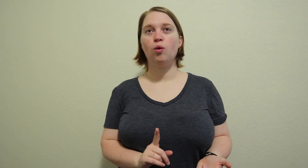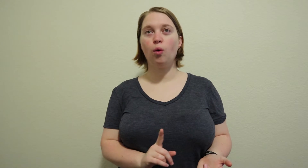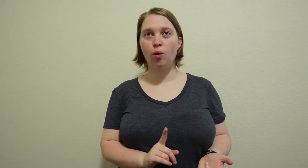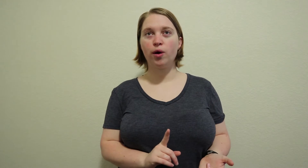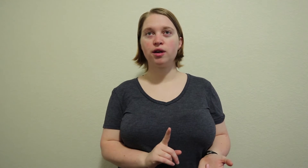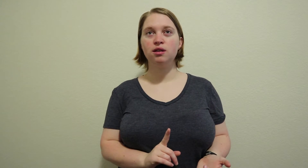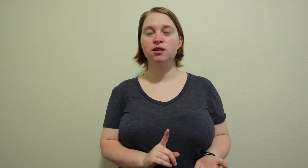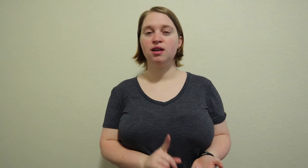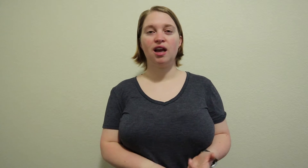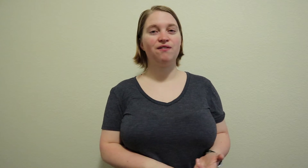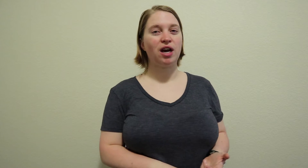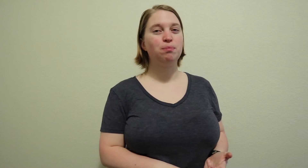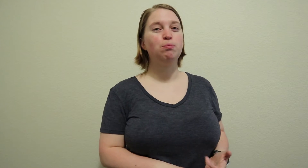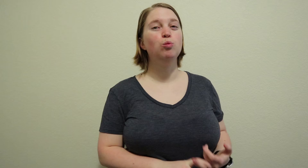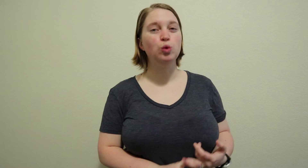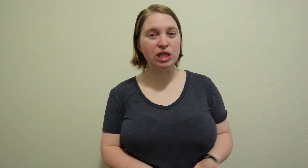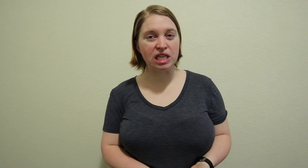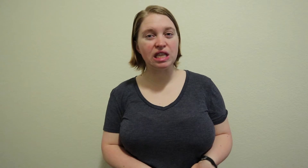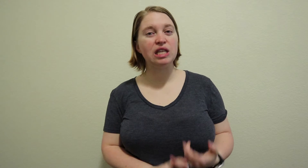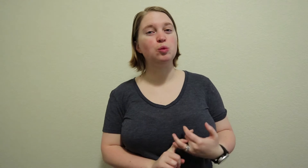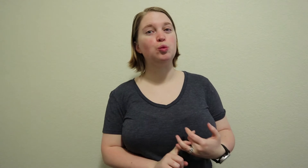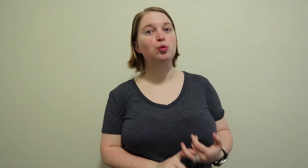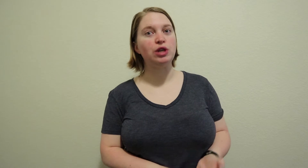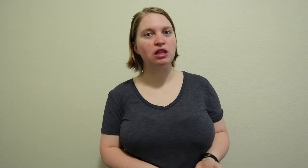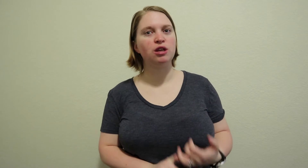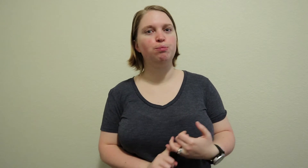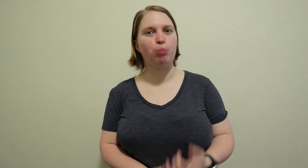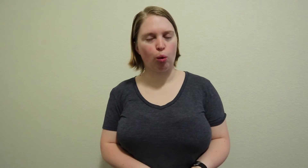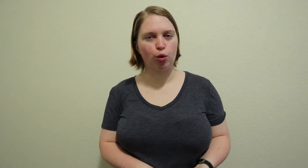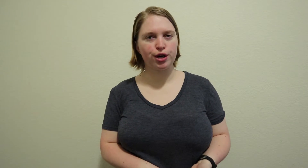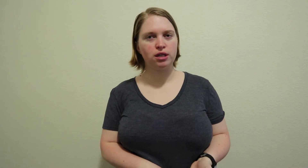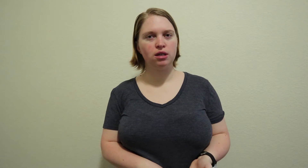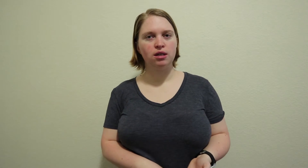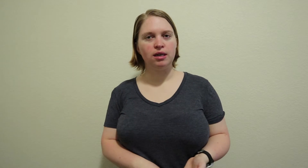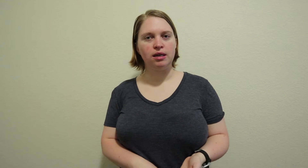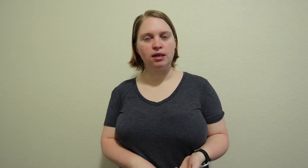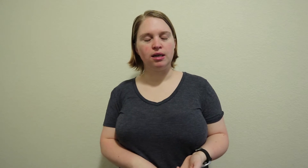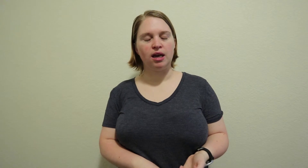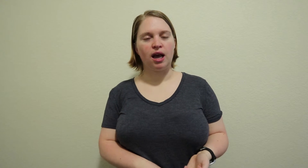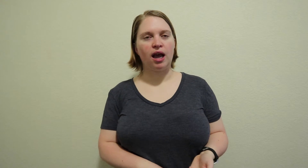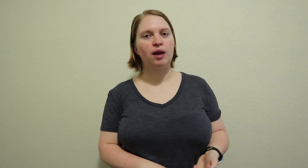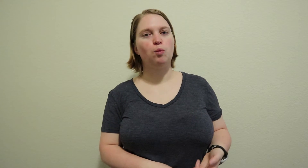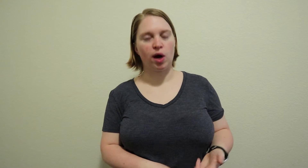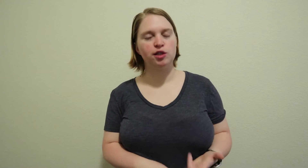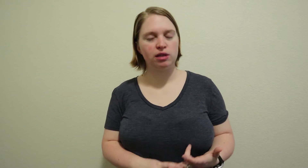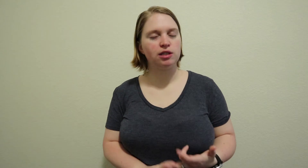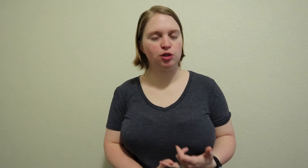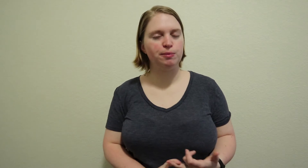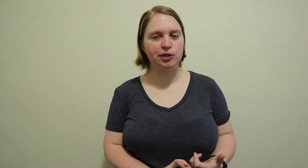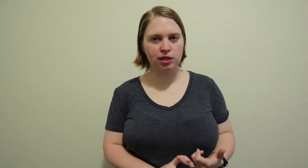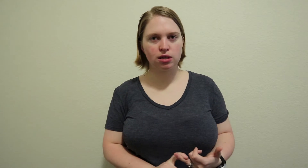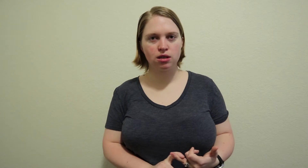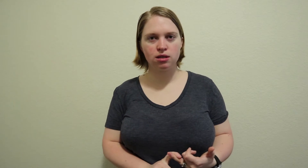or if I'm really, really bored and wanting listen to music